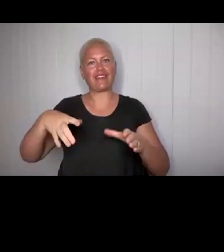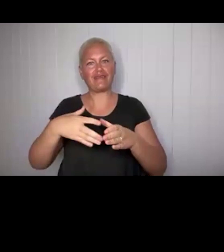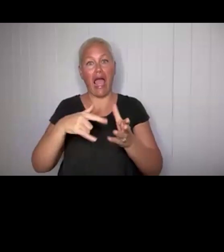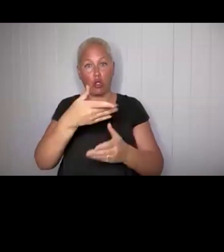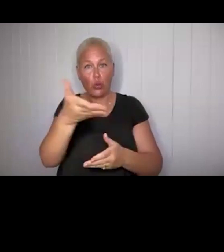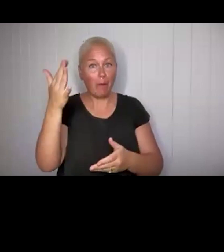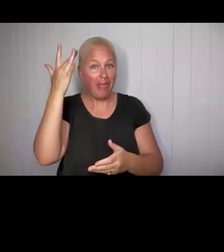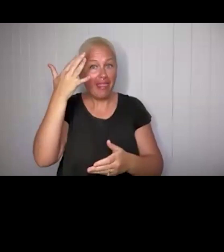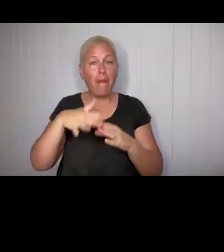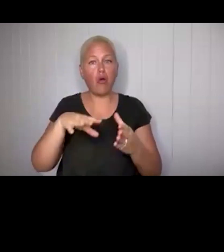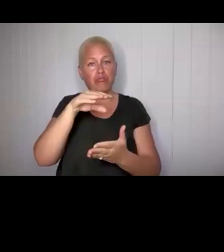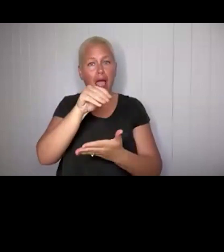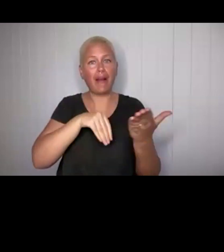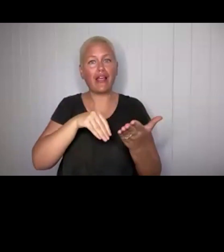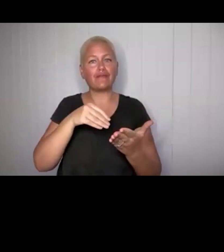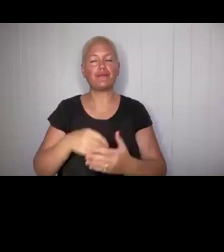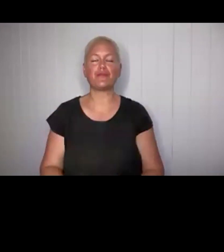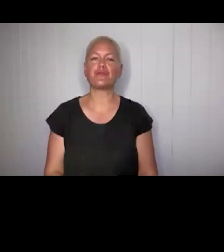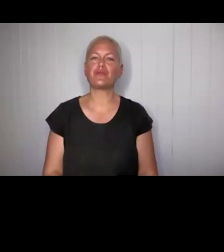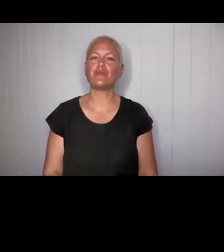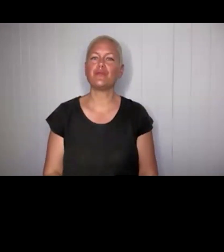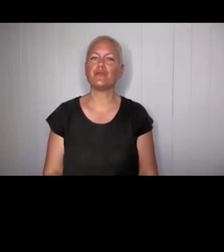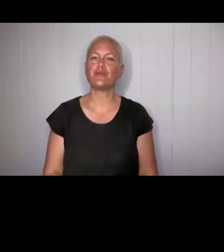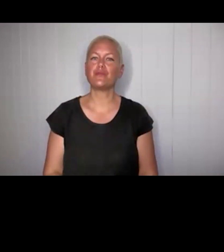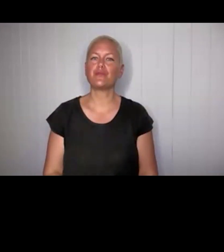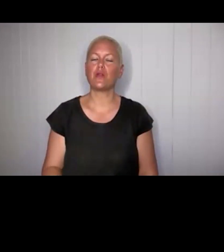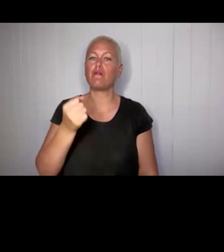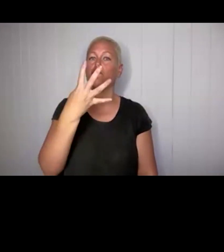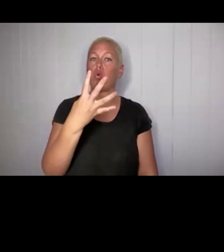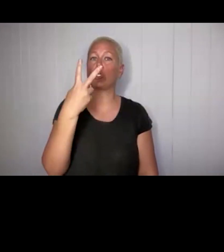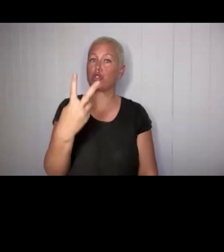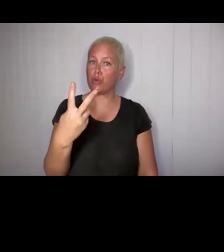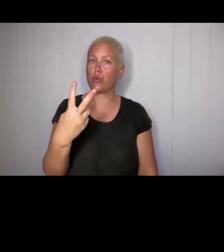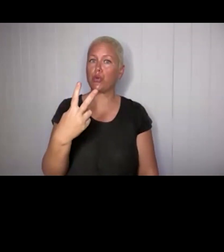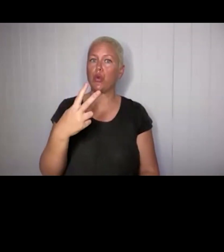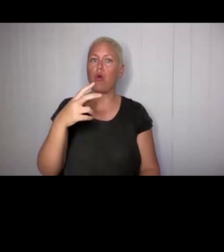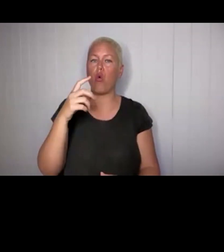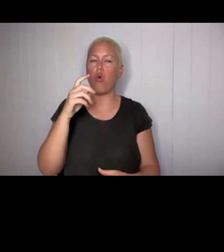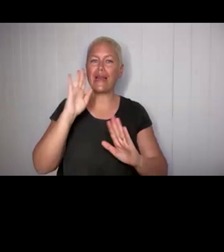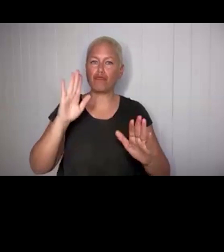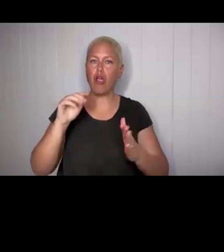application. We have had 40 to distinguish contemporary artists who have exhibited under